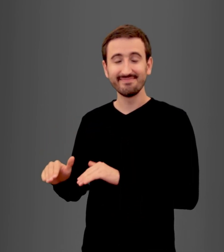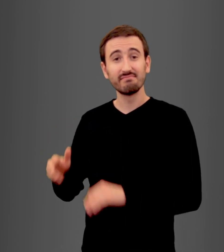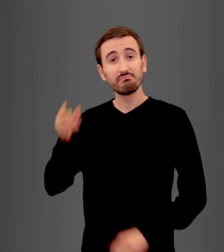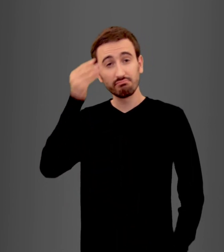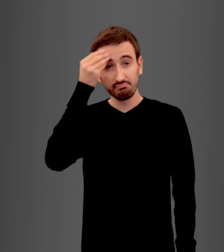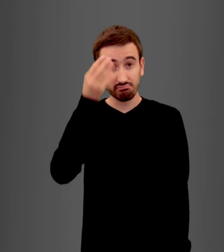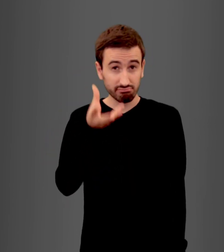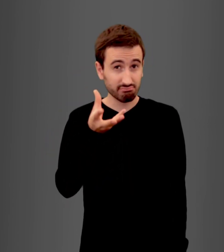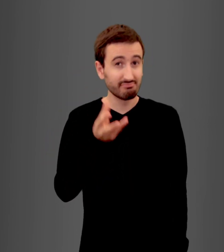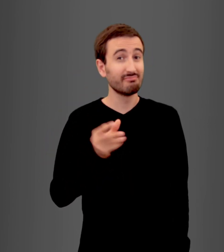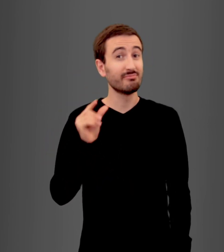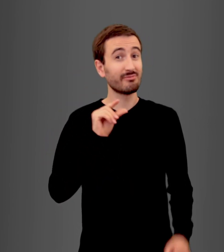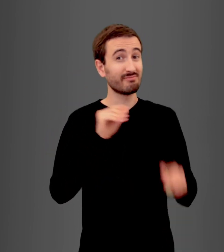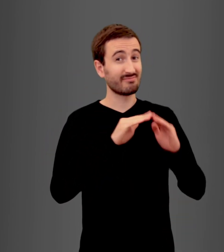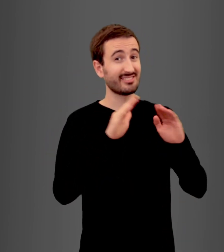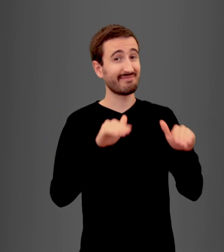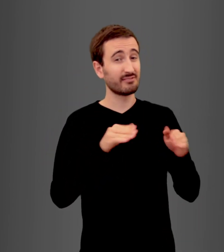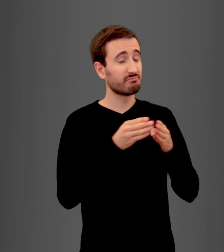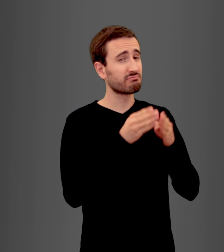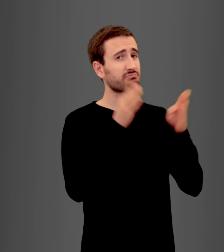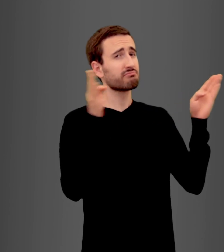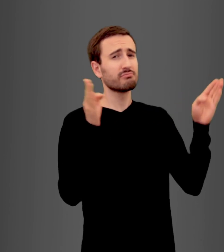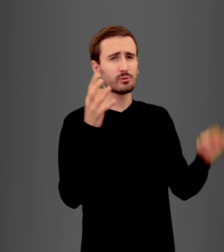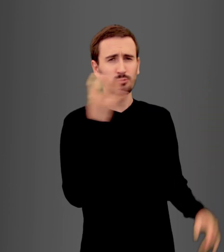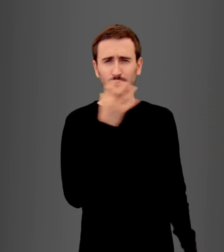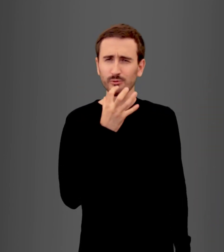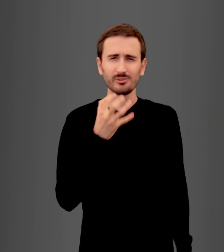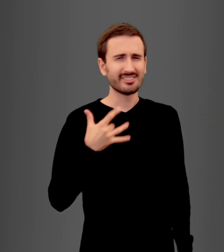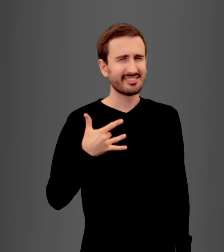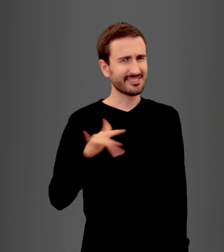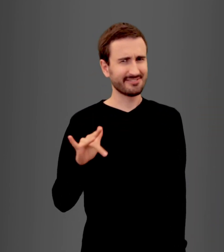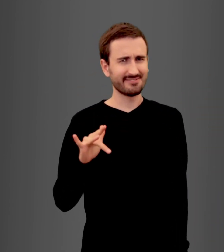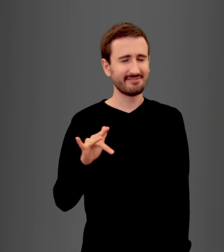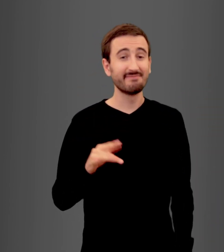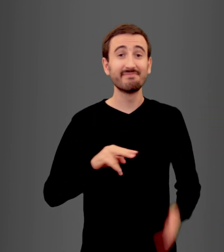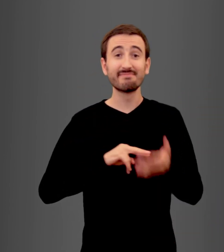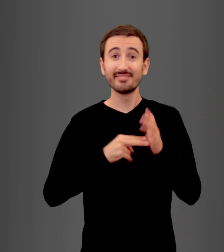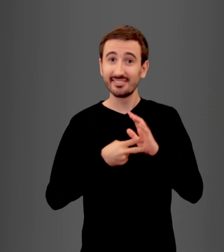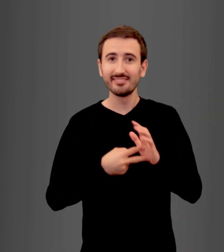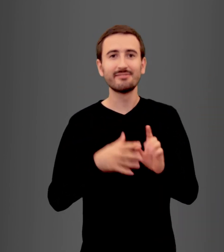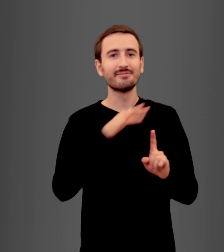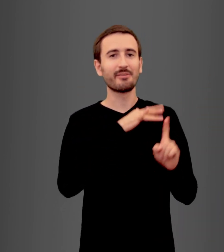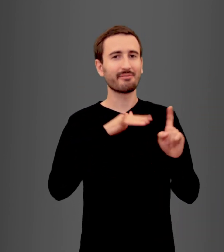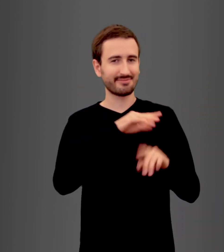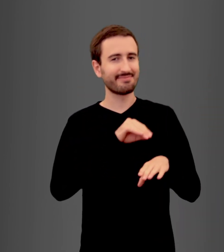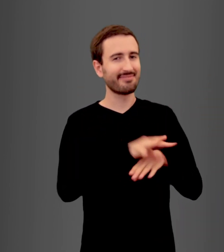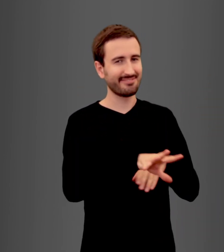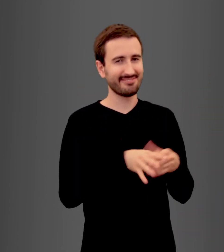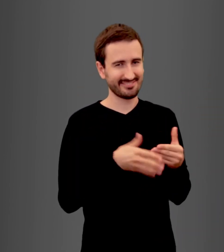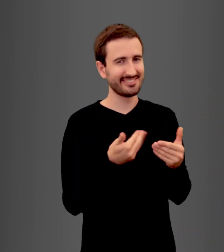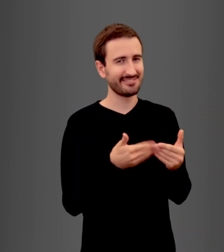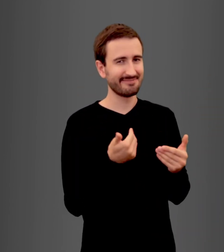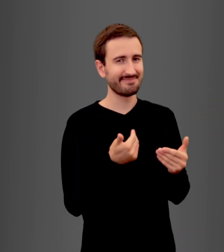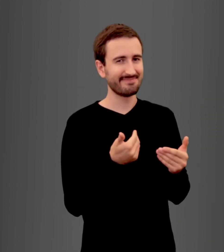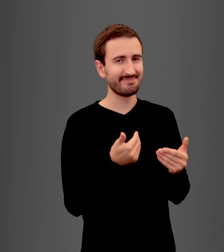Quantum systems are generally quite sensitive and are therefore susceptible to environmental effects.